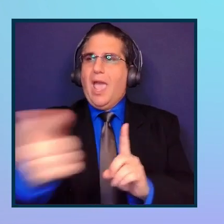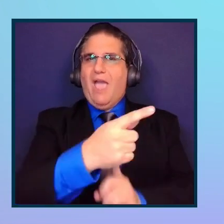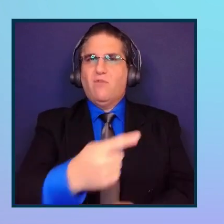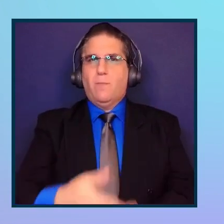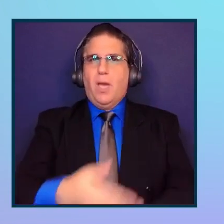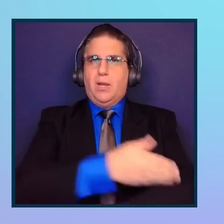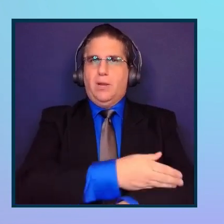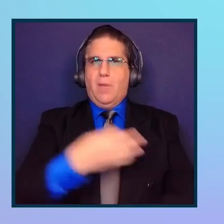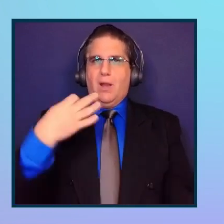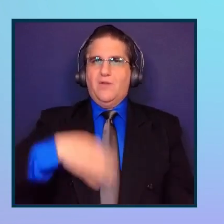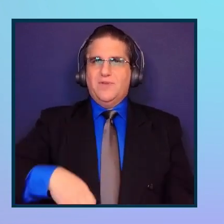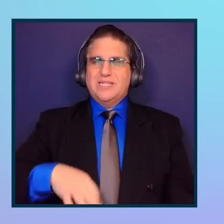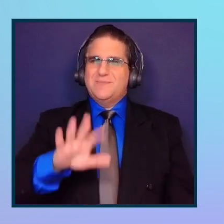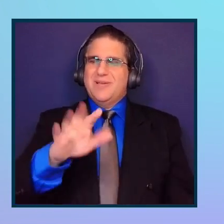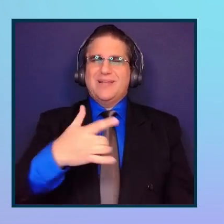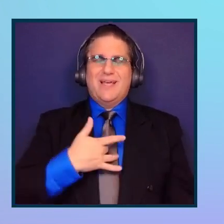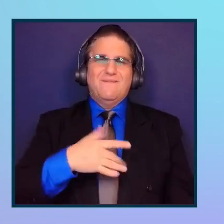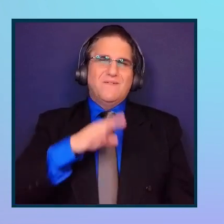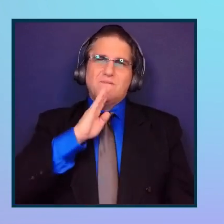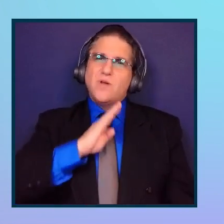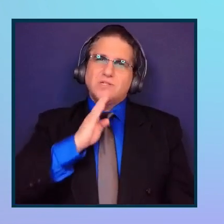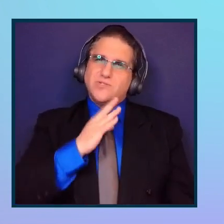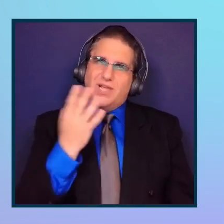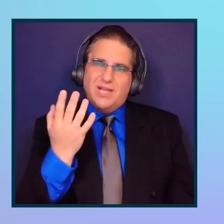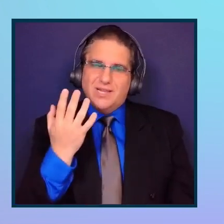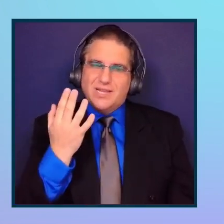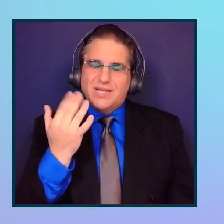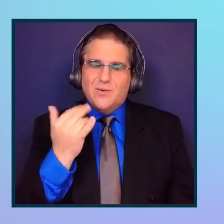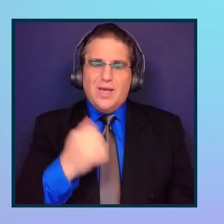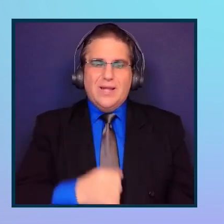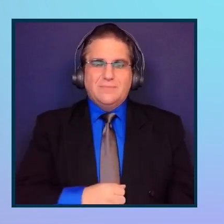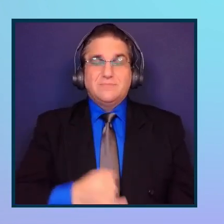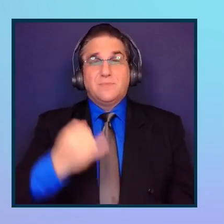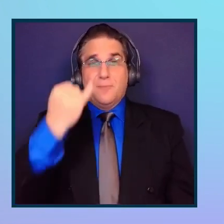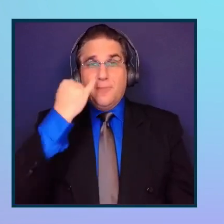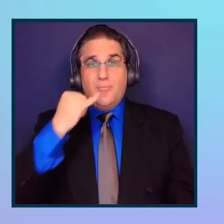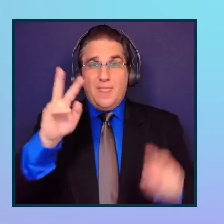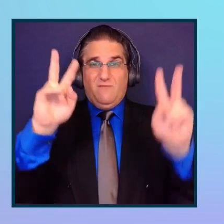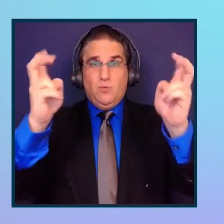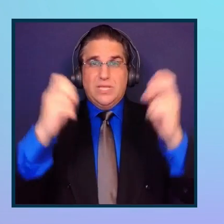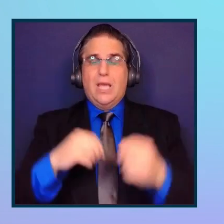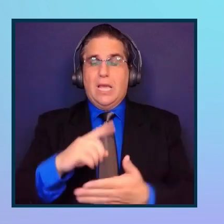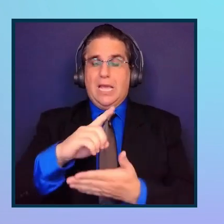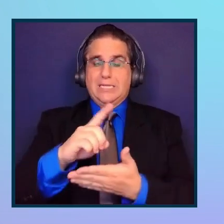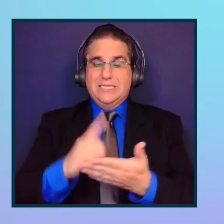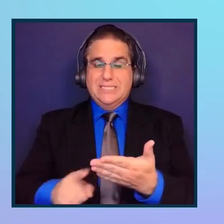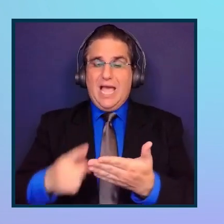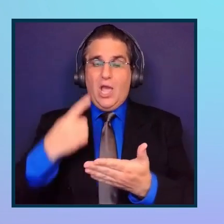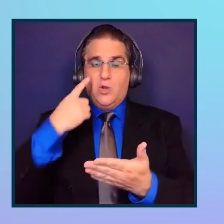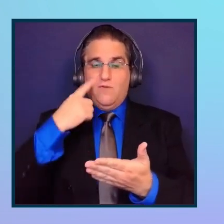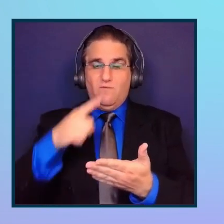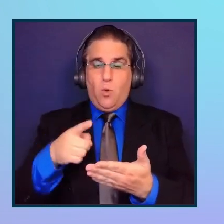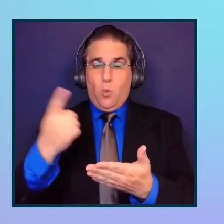because what I have found is is that when you say design for an individual